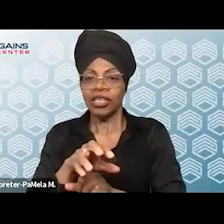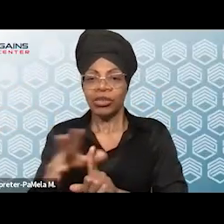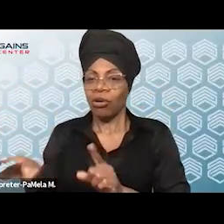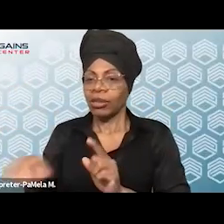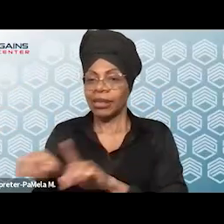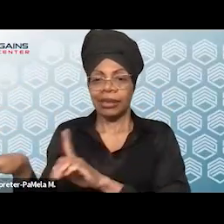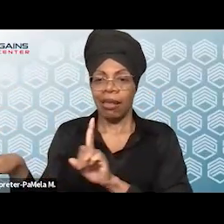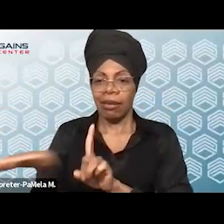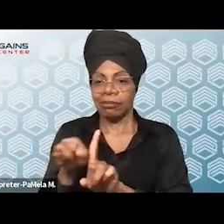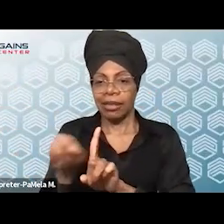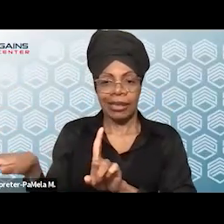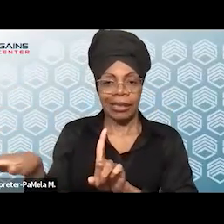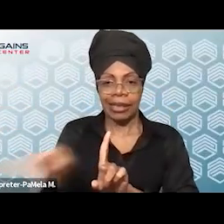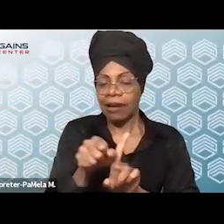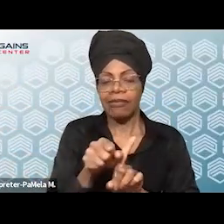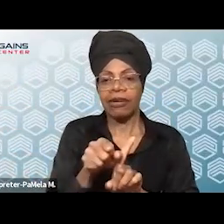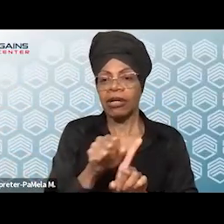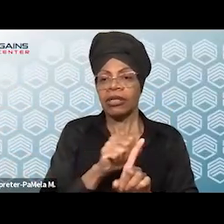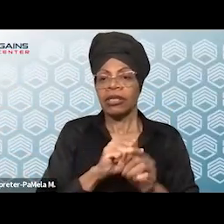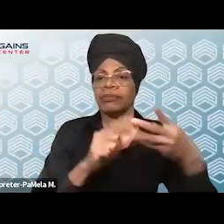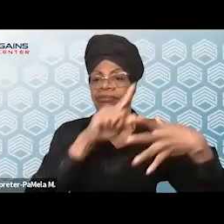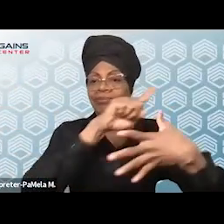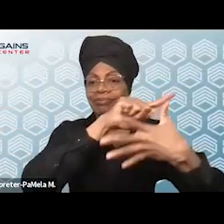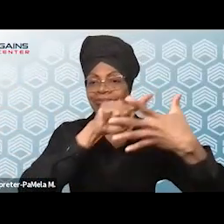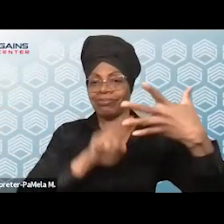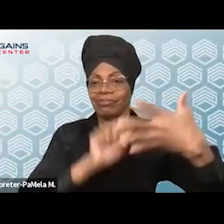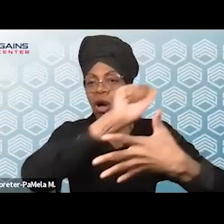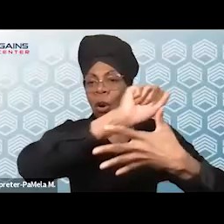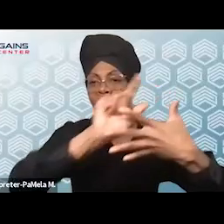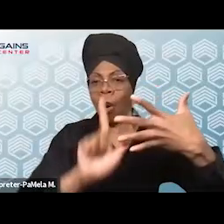all were experienced between people.